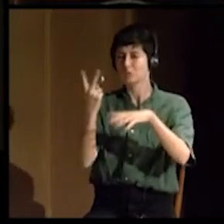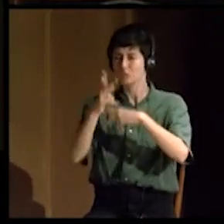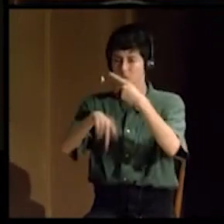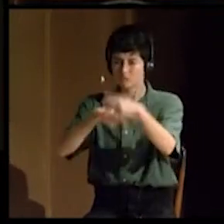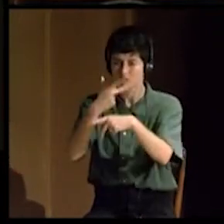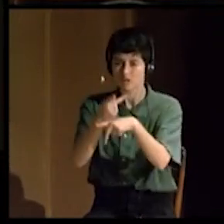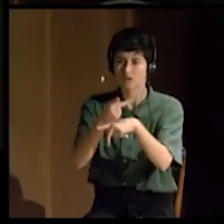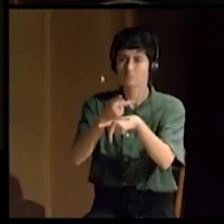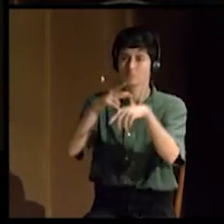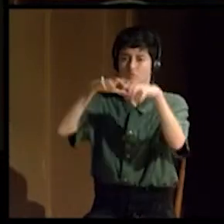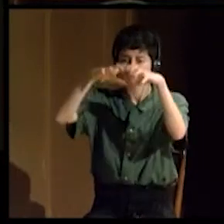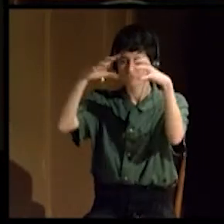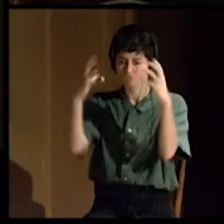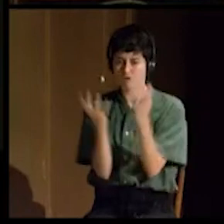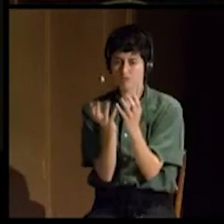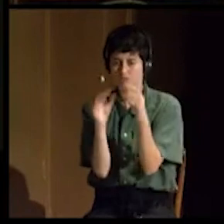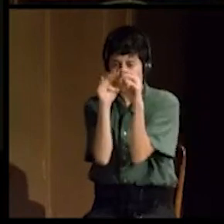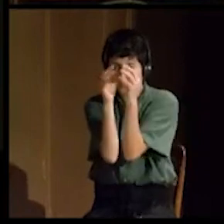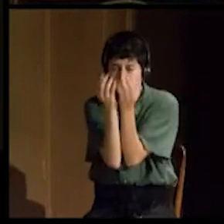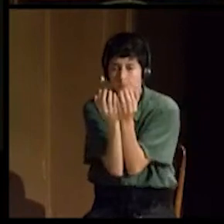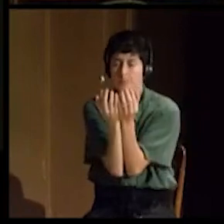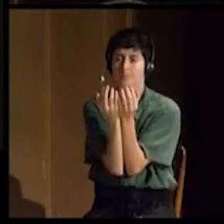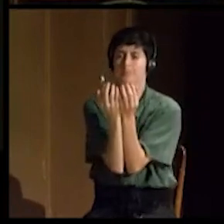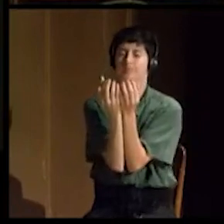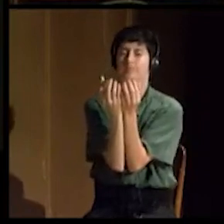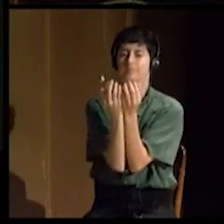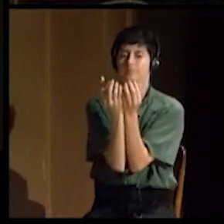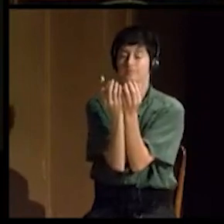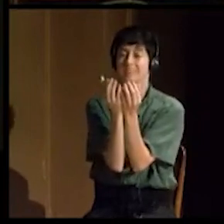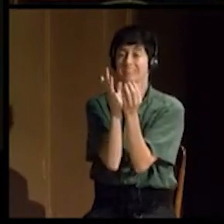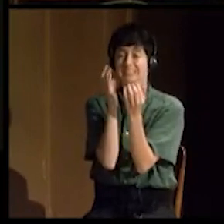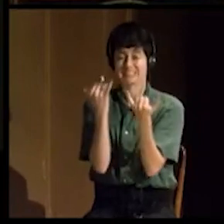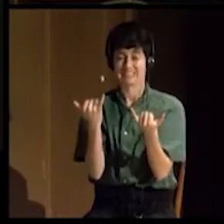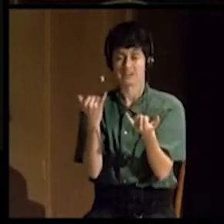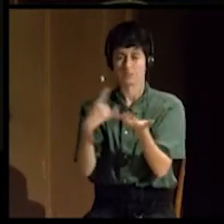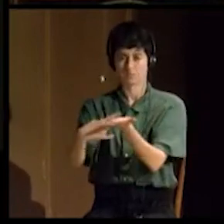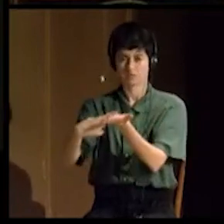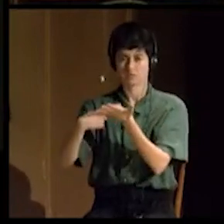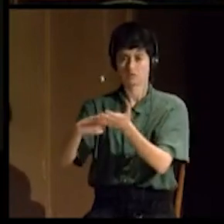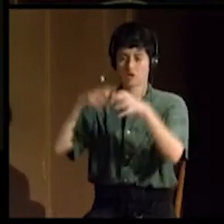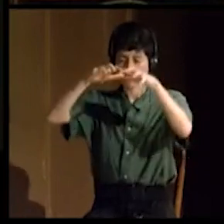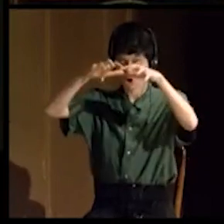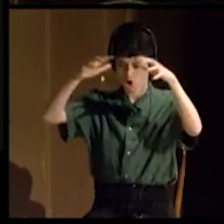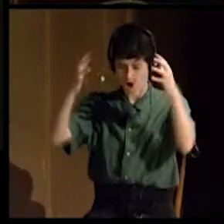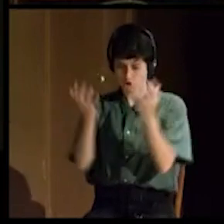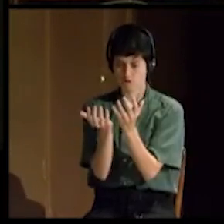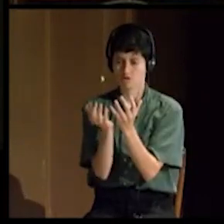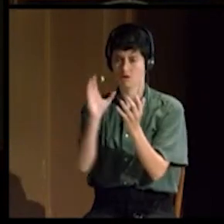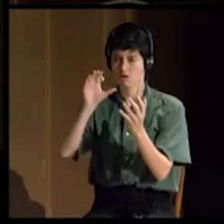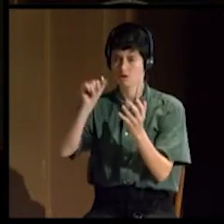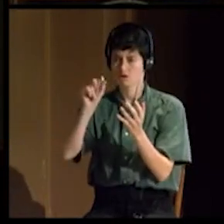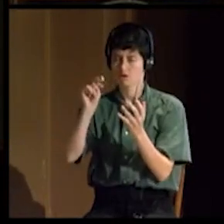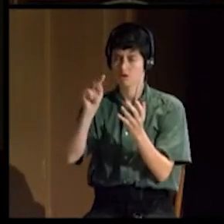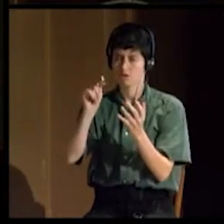And the continental crust is what I wanna talk about today. So if I asked you what are continents made of, right?